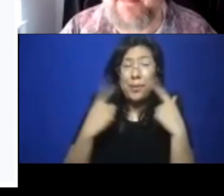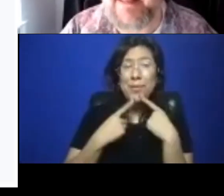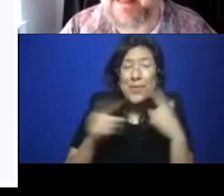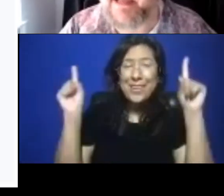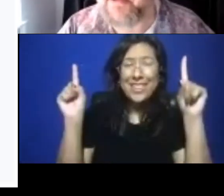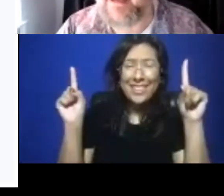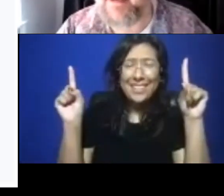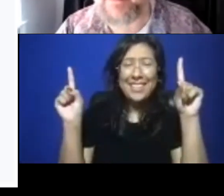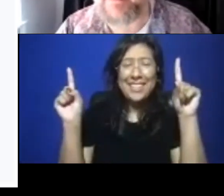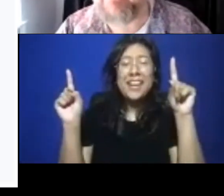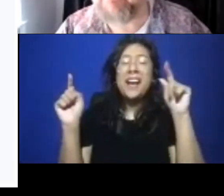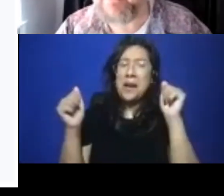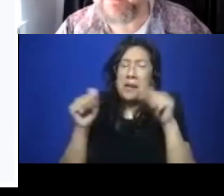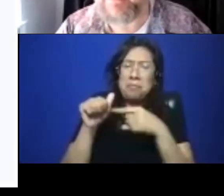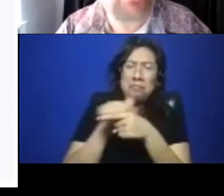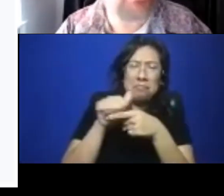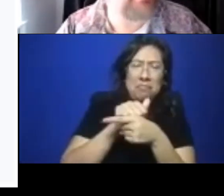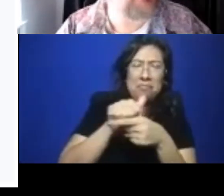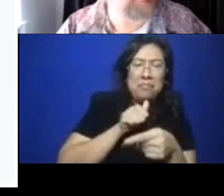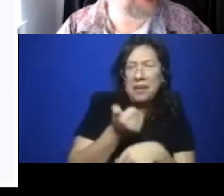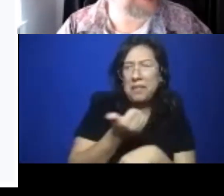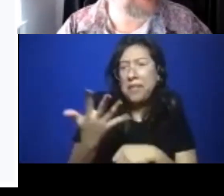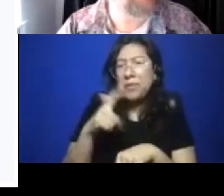I've done this a couple times and usually it works.